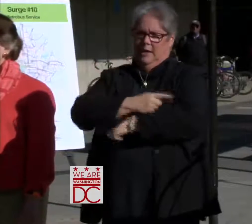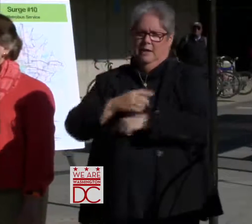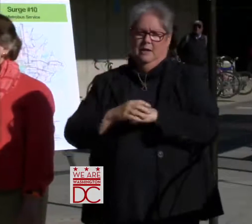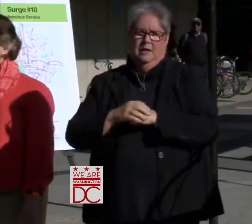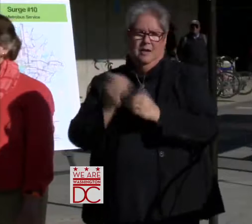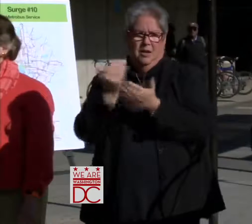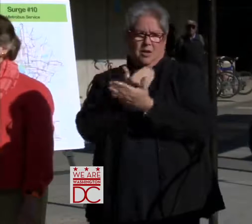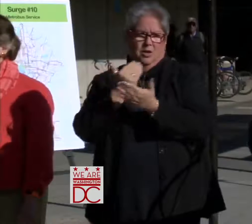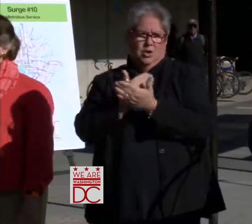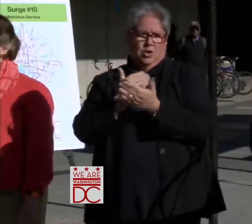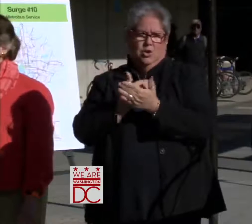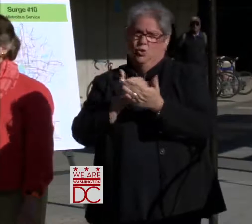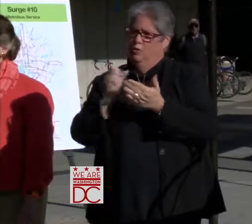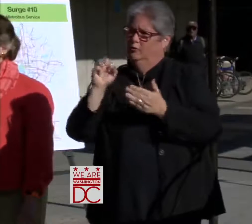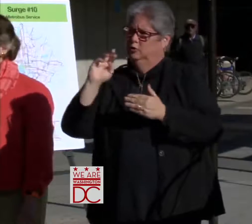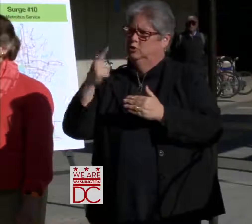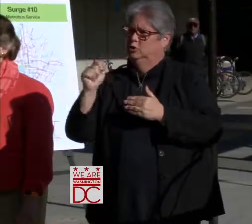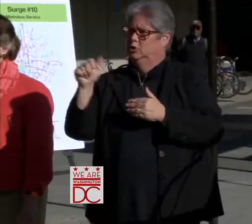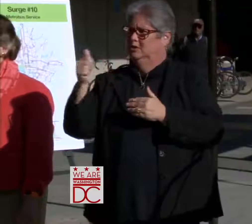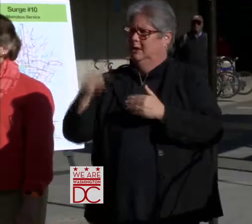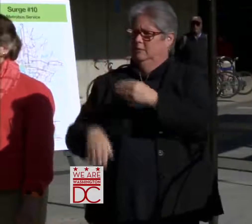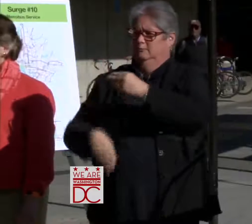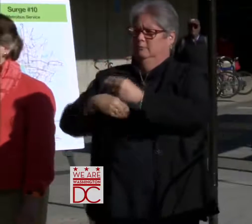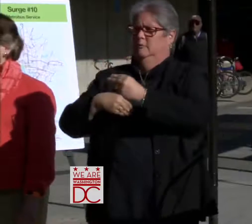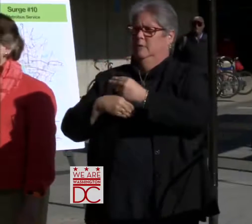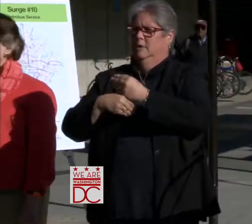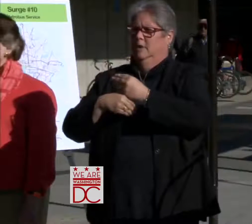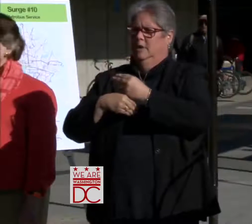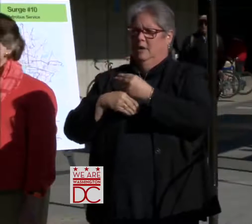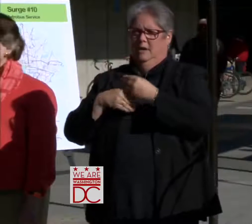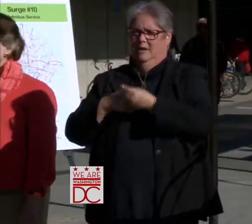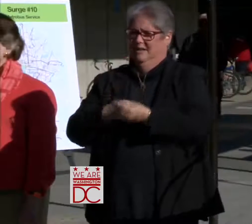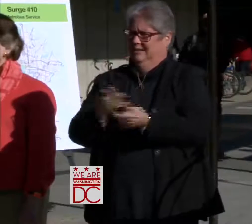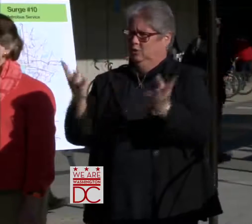NEW FOR SURGE 10 WE ARE DISTRIBUTING A LIMITED NUMBER OF